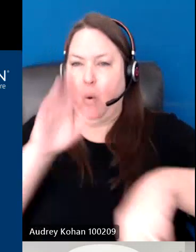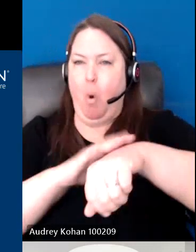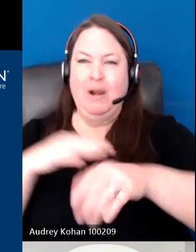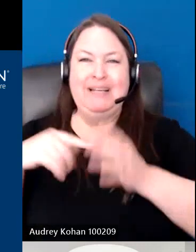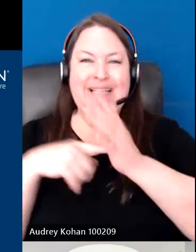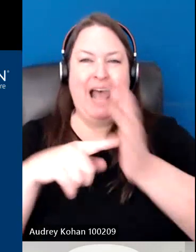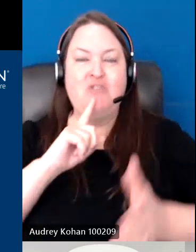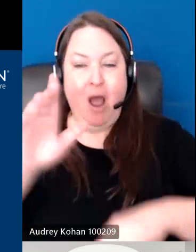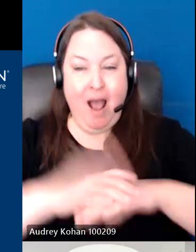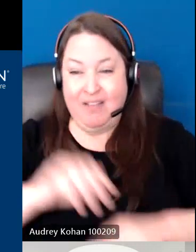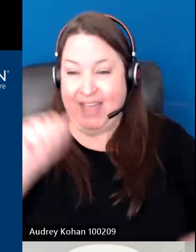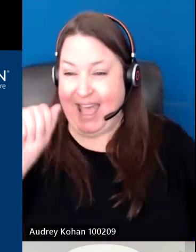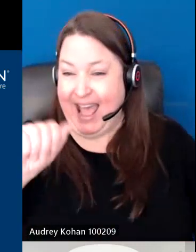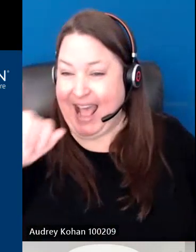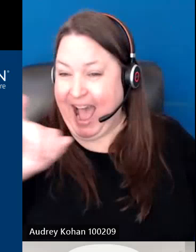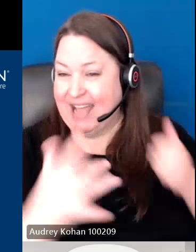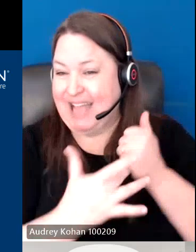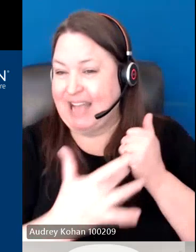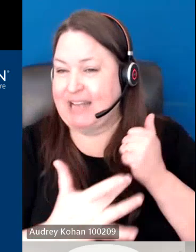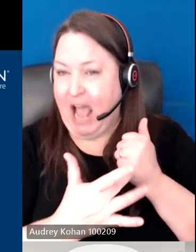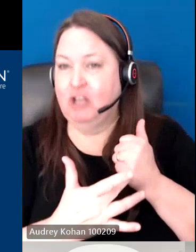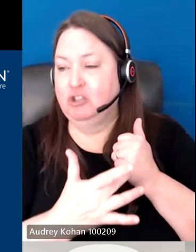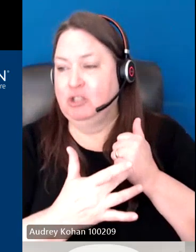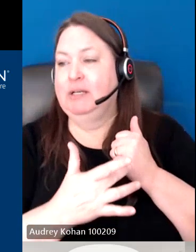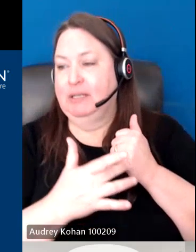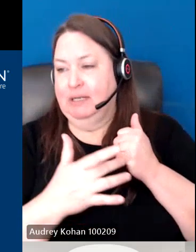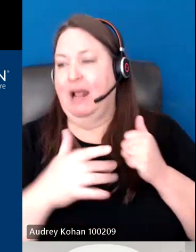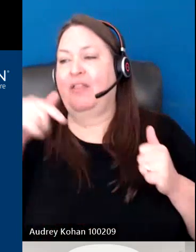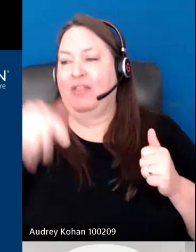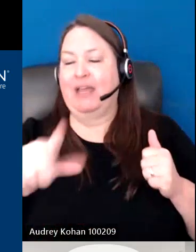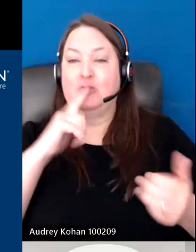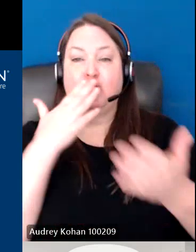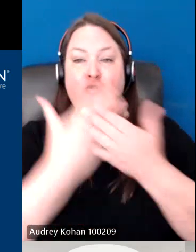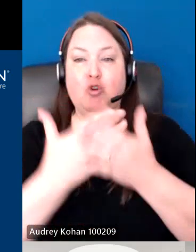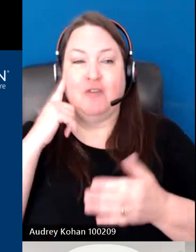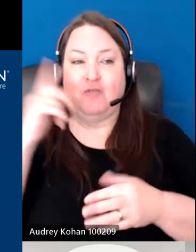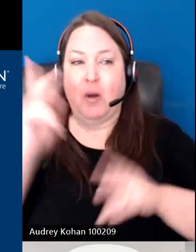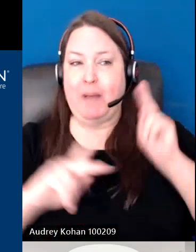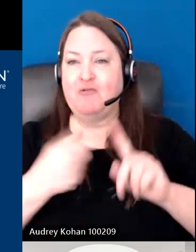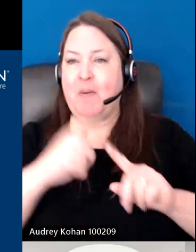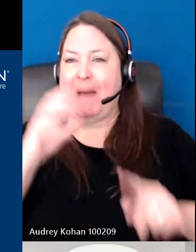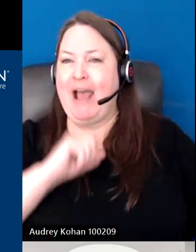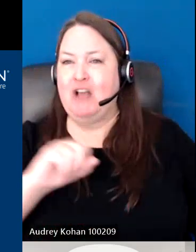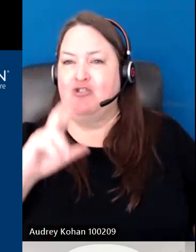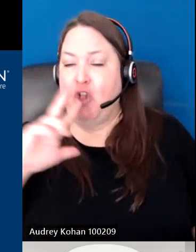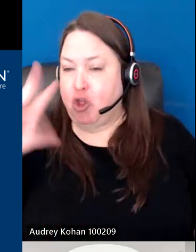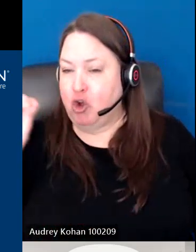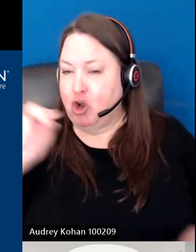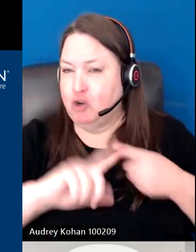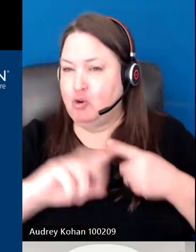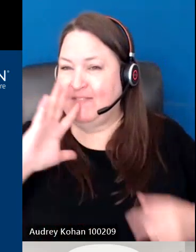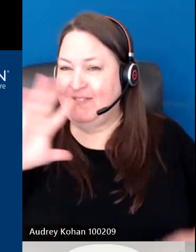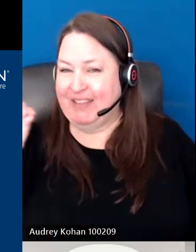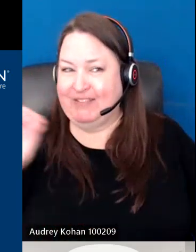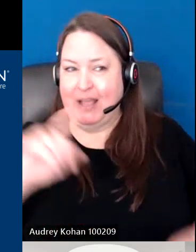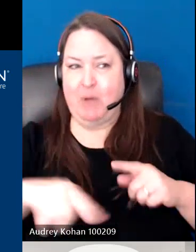AI technology uh this is good for people from age 30 to 50 but we find that there are some